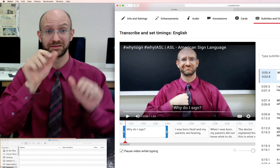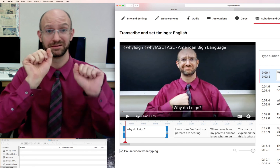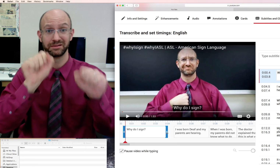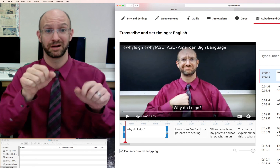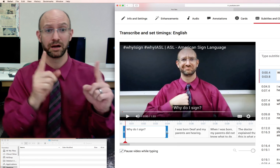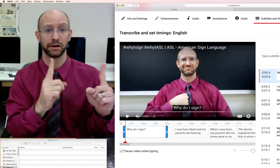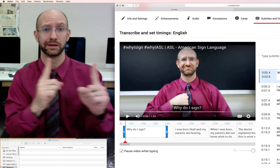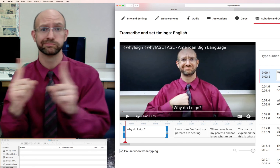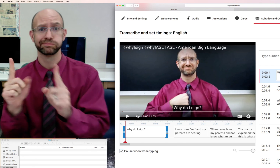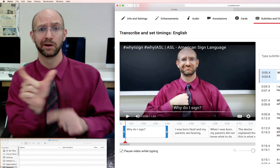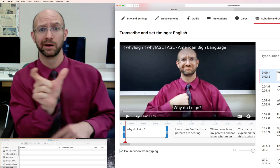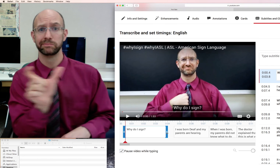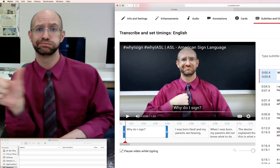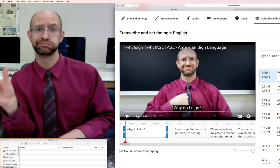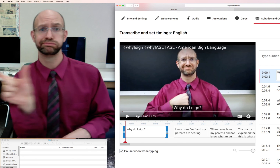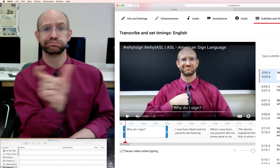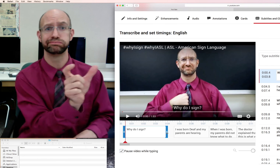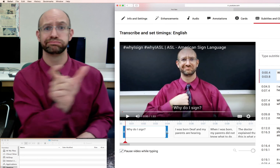You can move the caption around on the timeline.